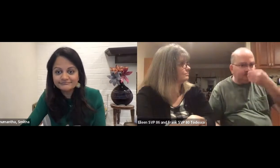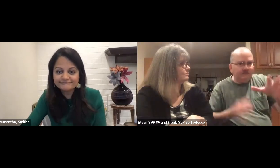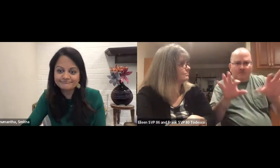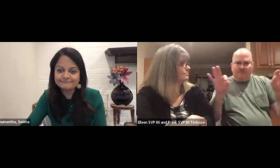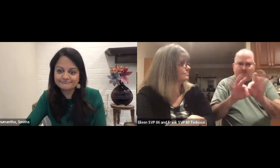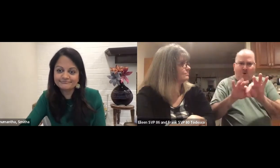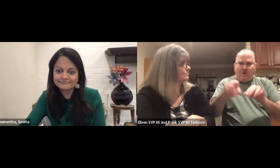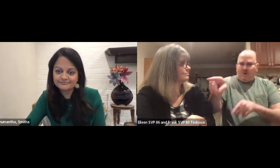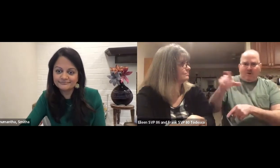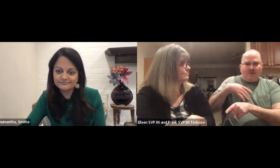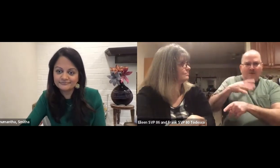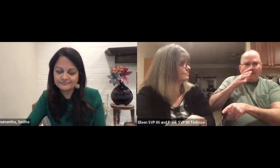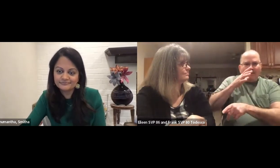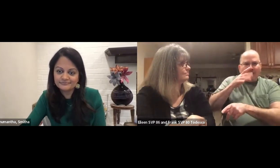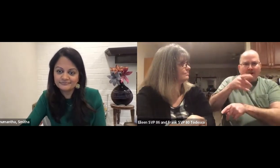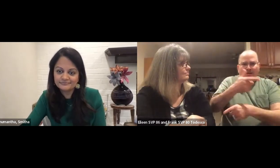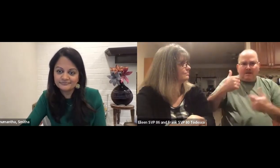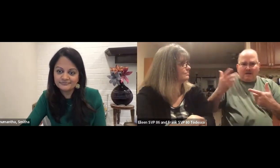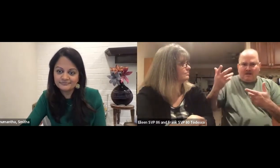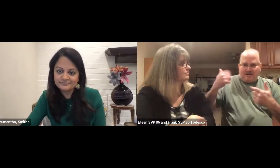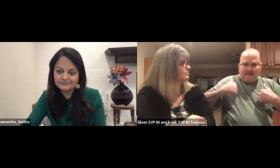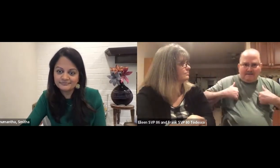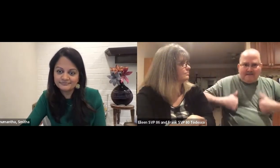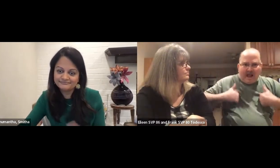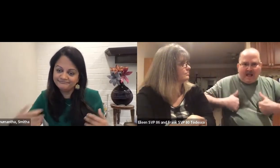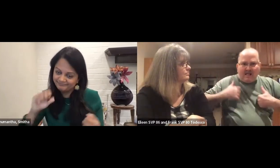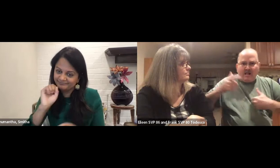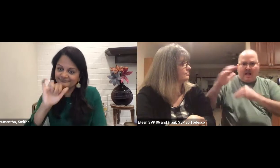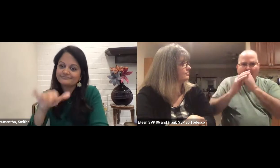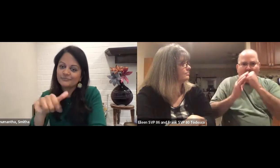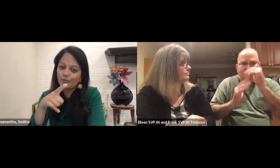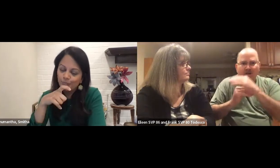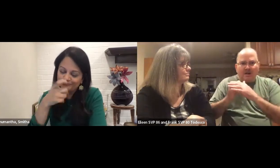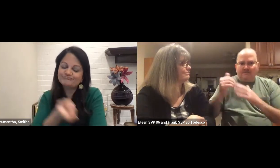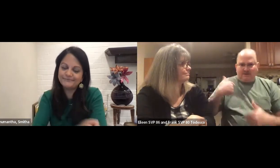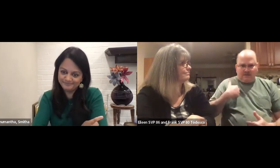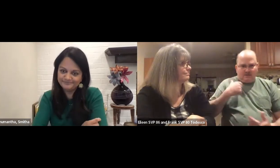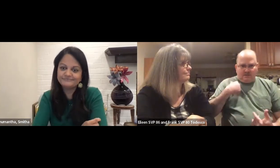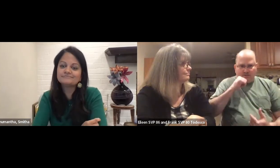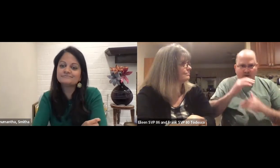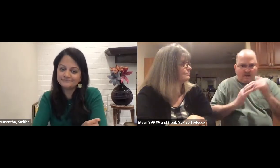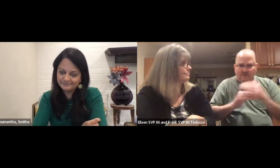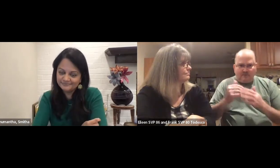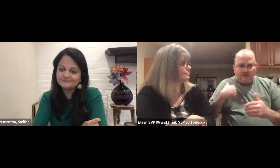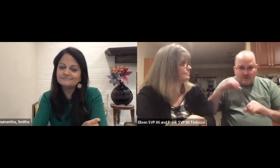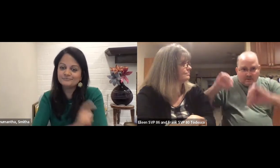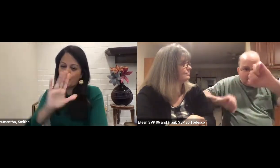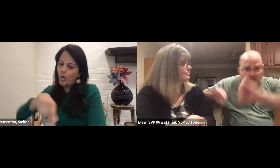Oh, and you know what? The money I don't care about. What's important is my mom, things like her being comfortable, bathing her.